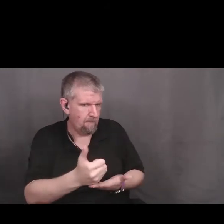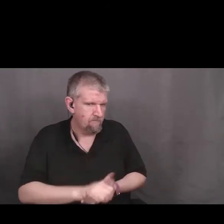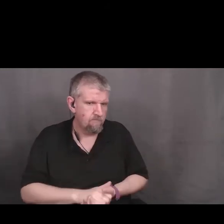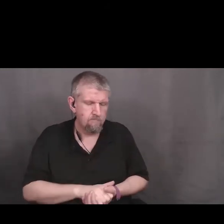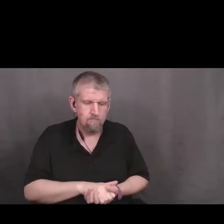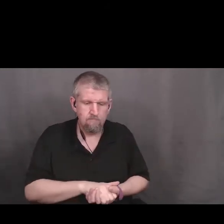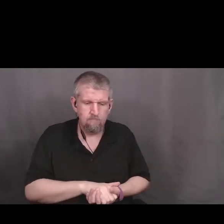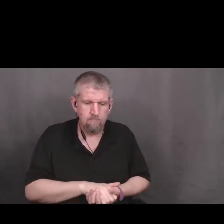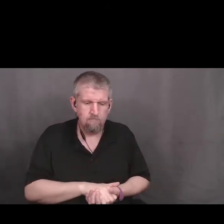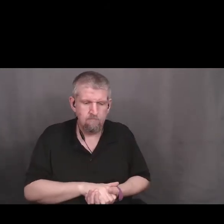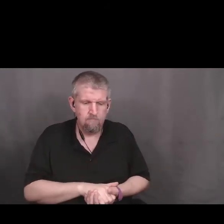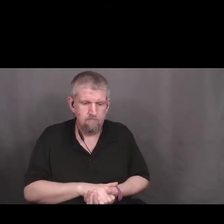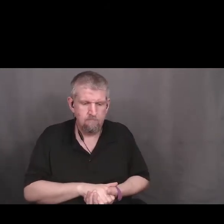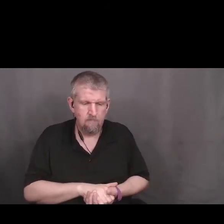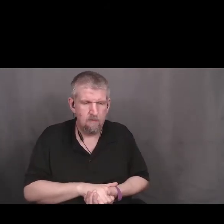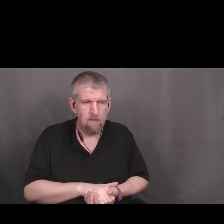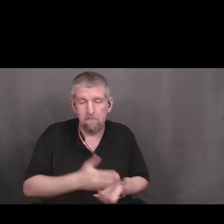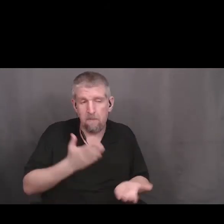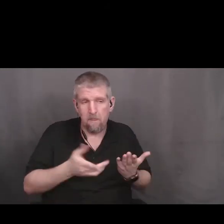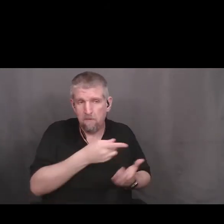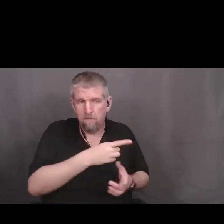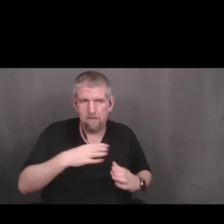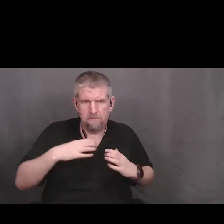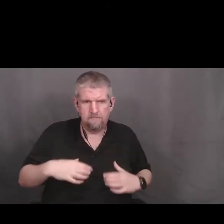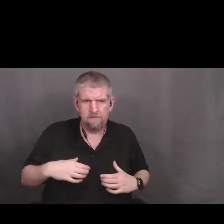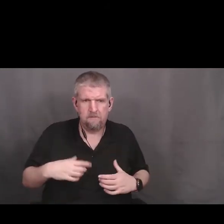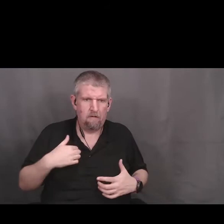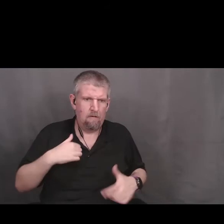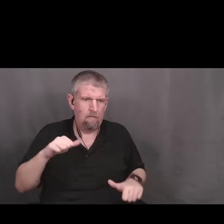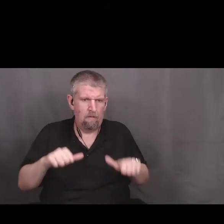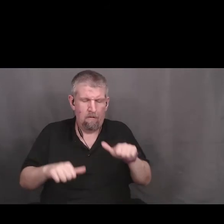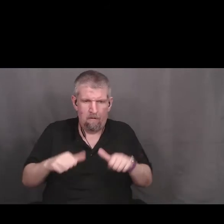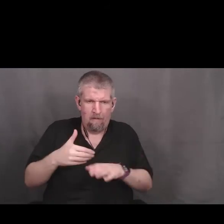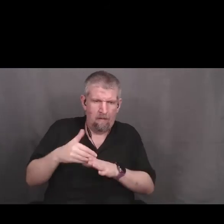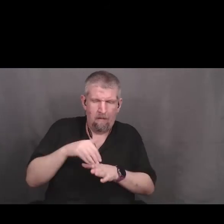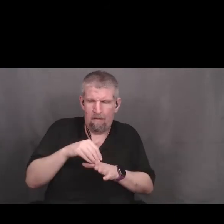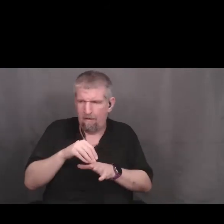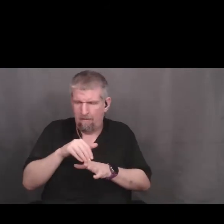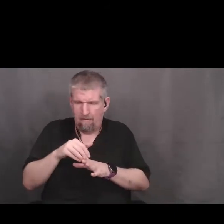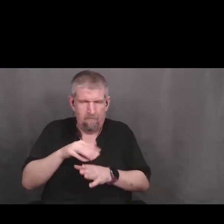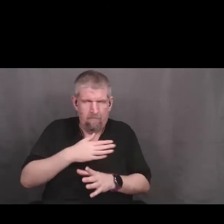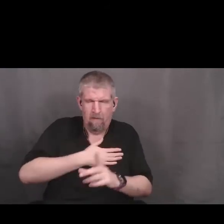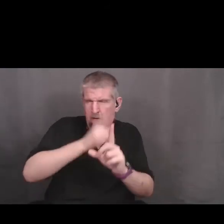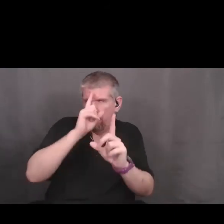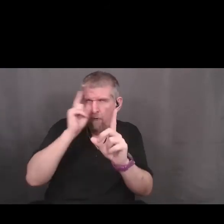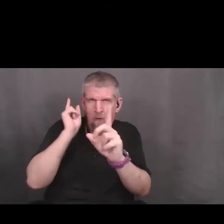meaning that you might have clients that they're not certain about the employment goal that they should pursue,